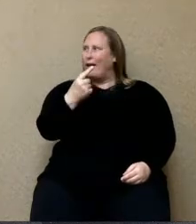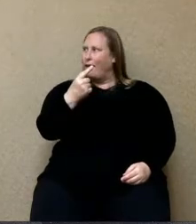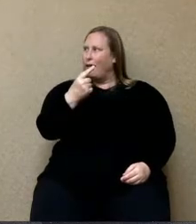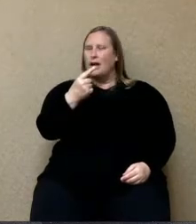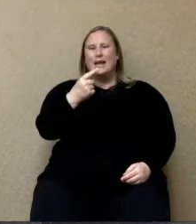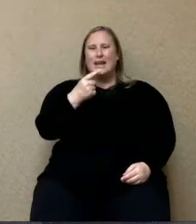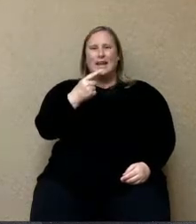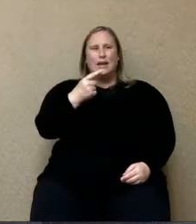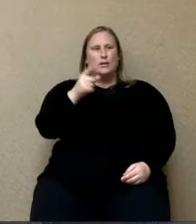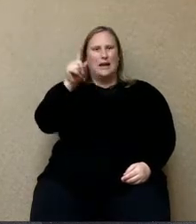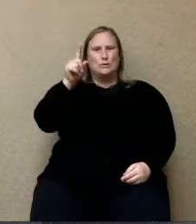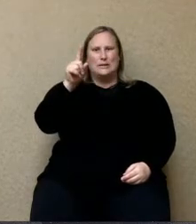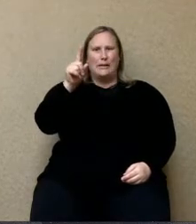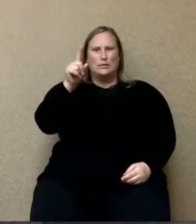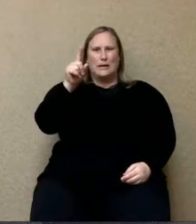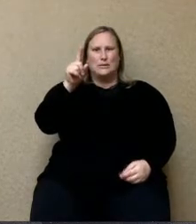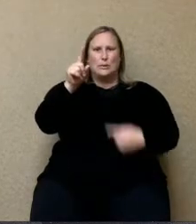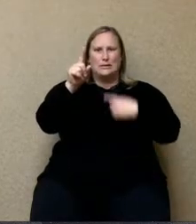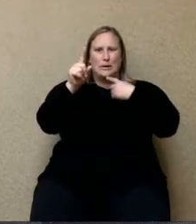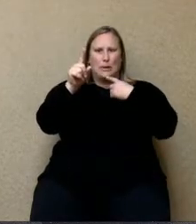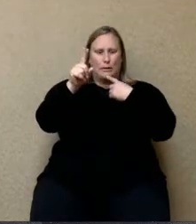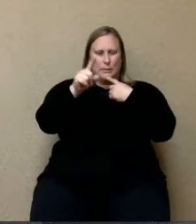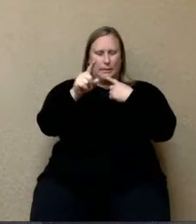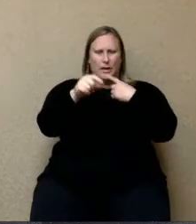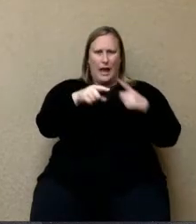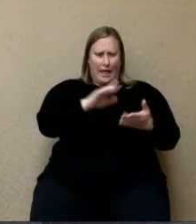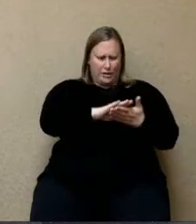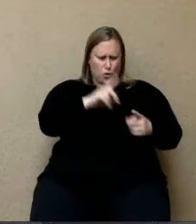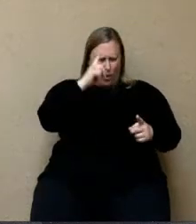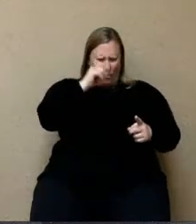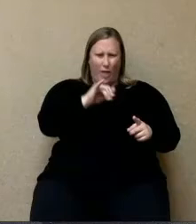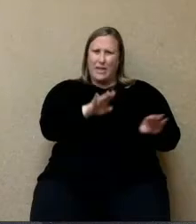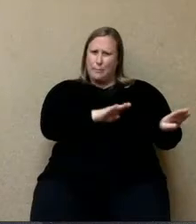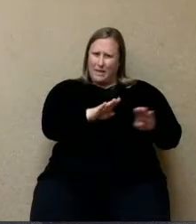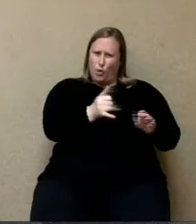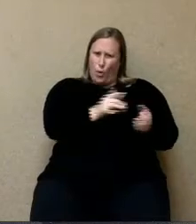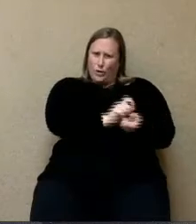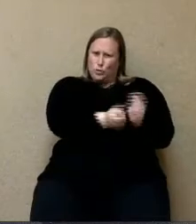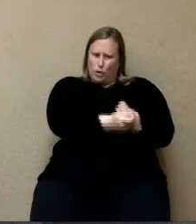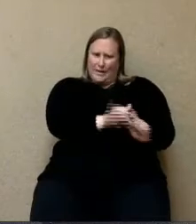away and the school thought that was a behavior they wanted to change.